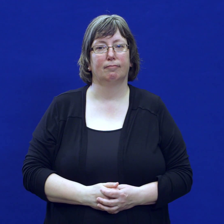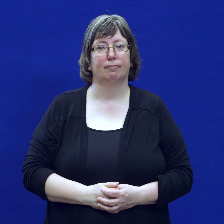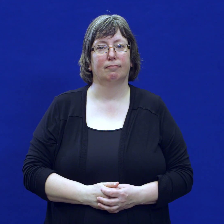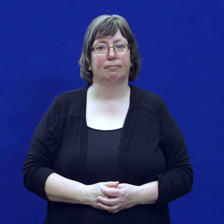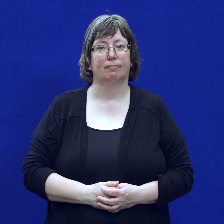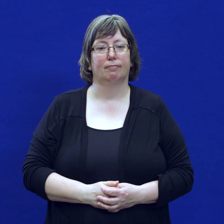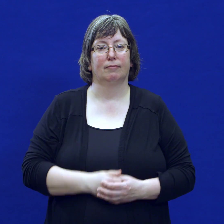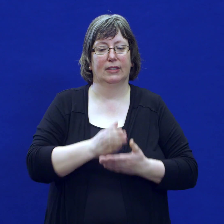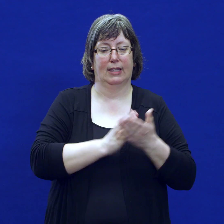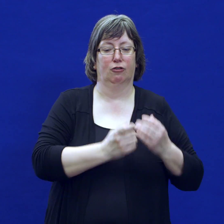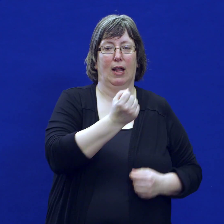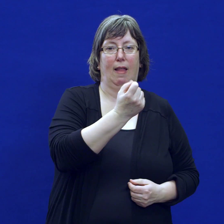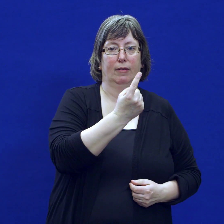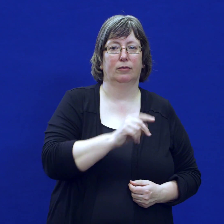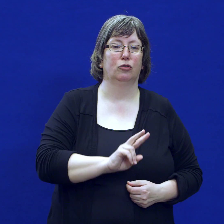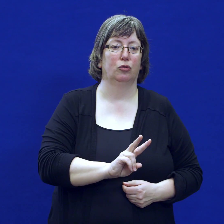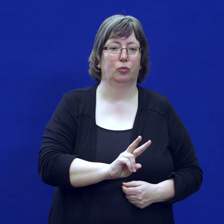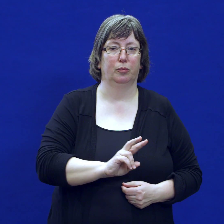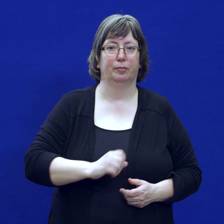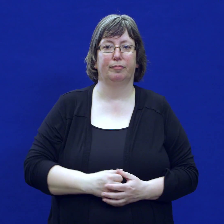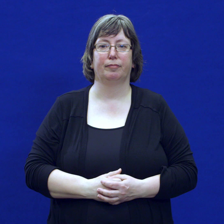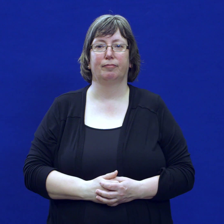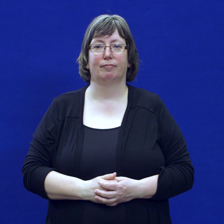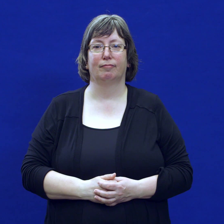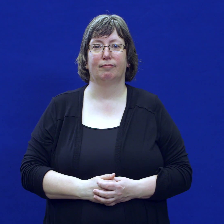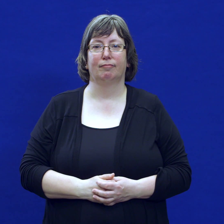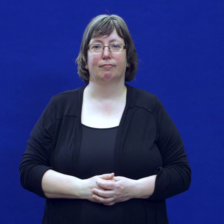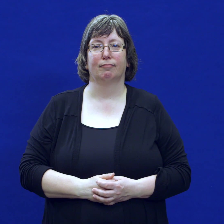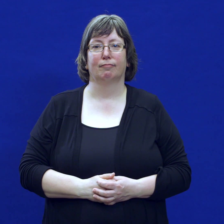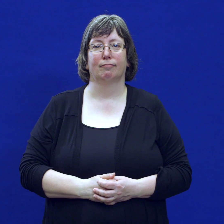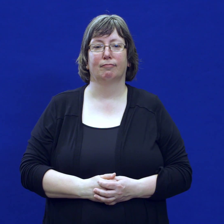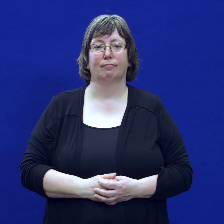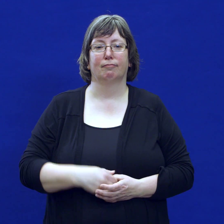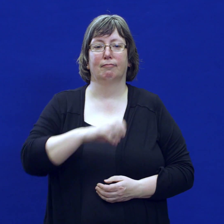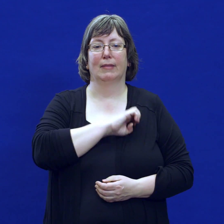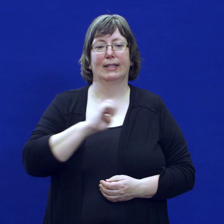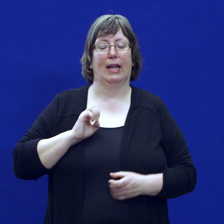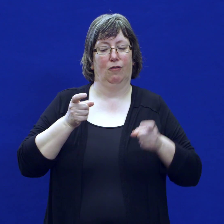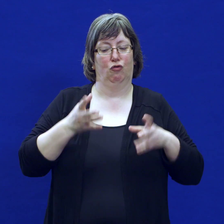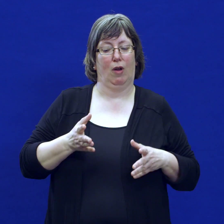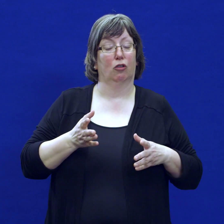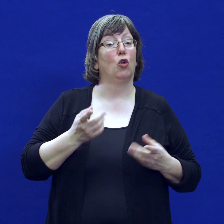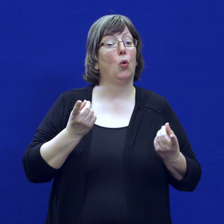section 11 subsection 2 the executive director shall lead